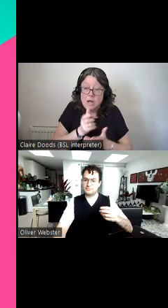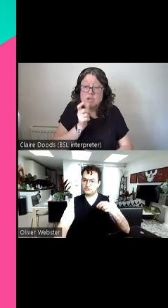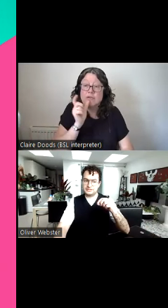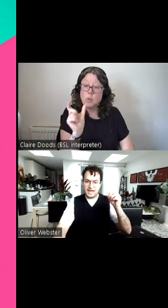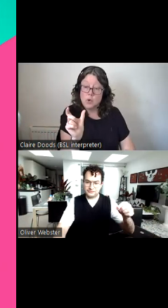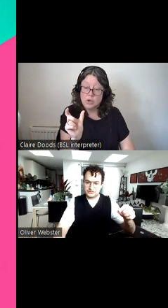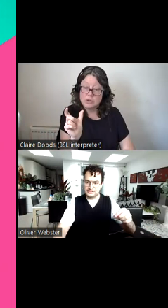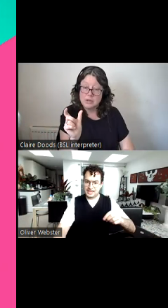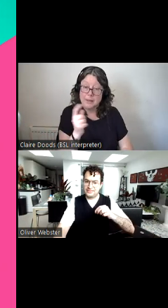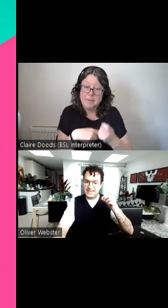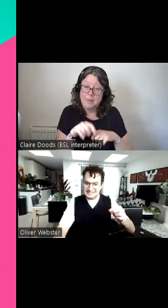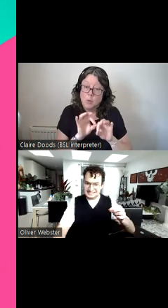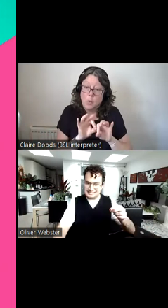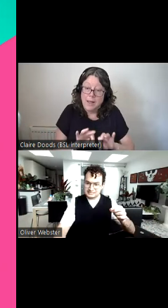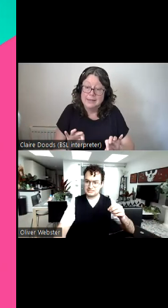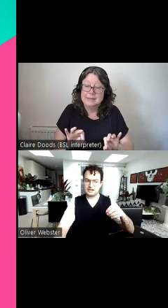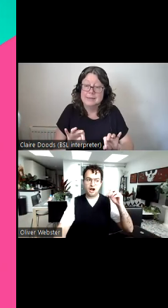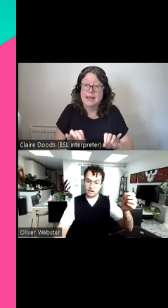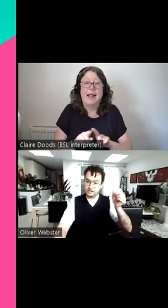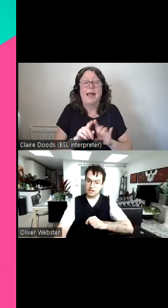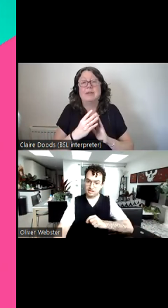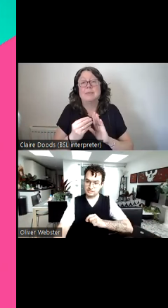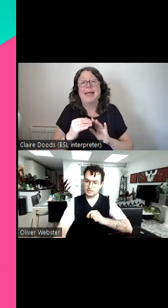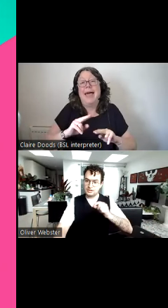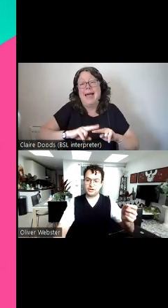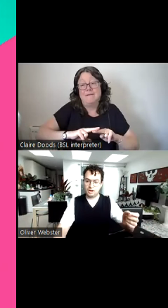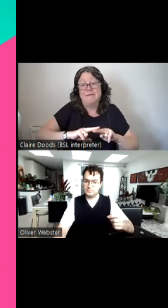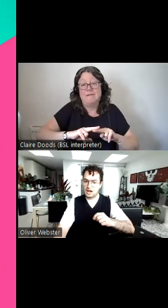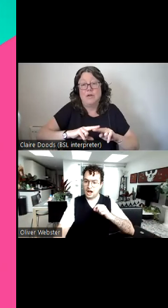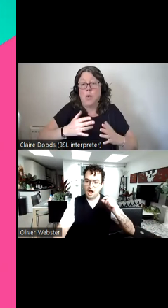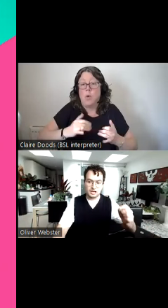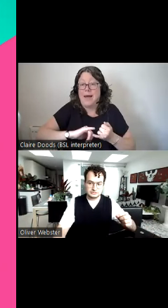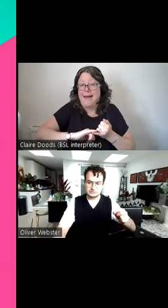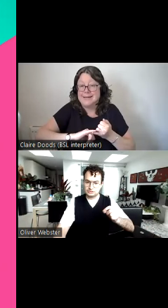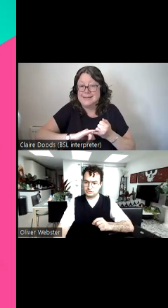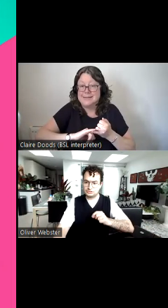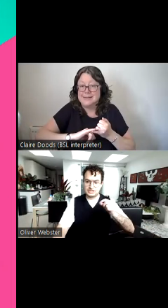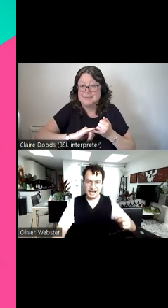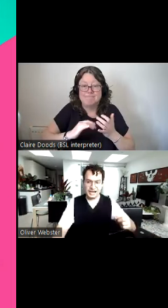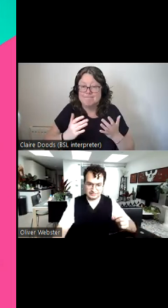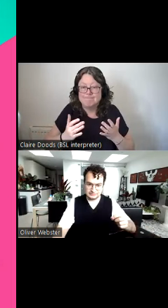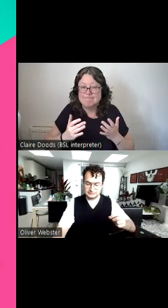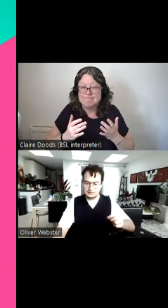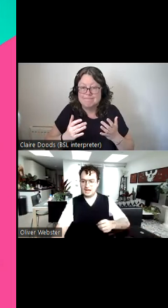because the Fs and the Ss aren't heard, become ance or ang.